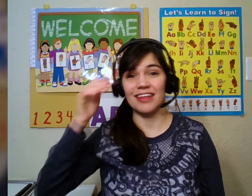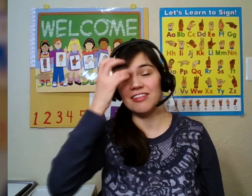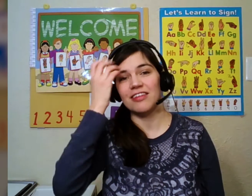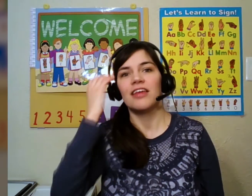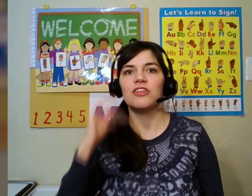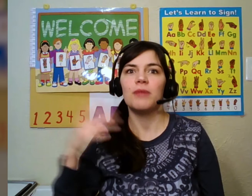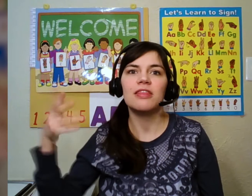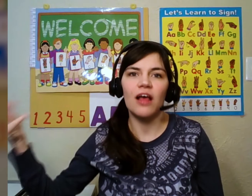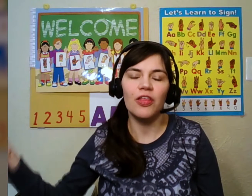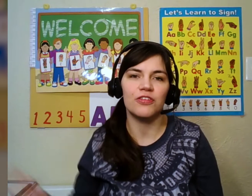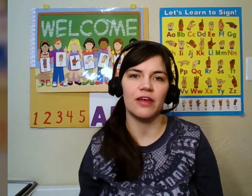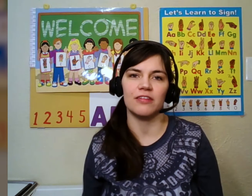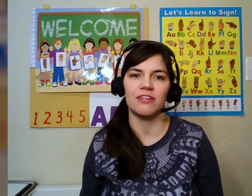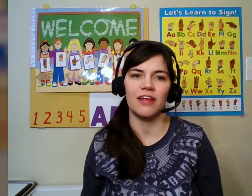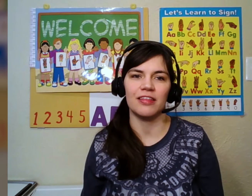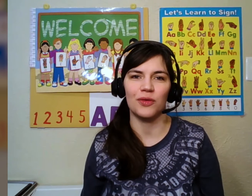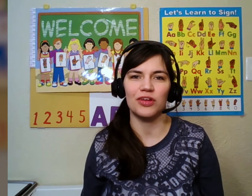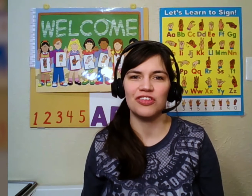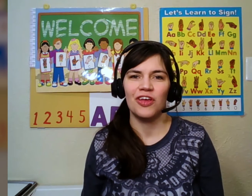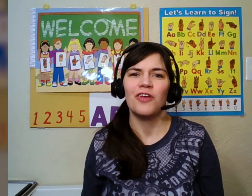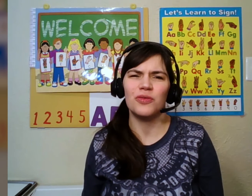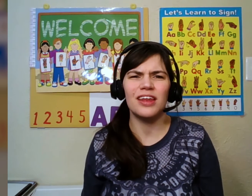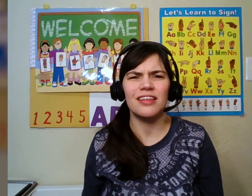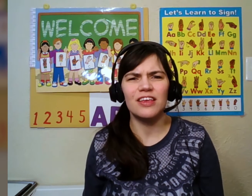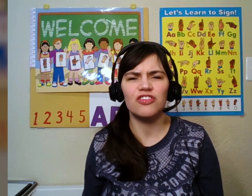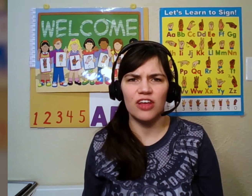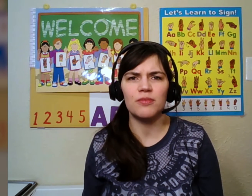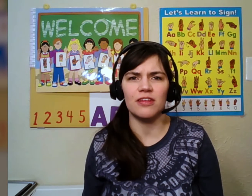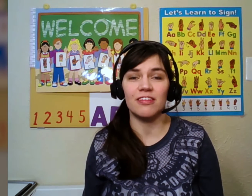your hands to make the other signs in sign language. So getting these shapes